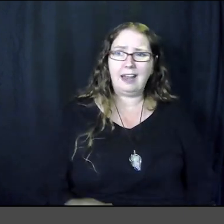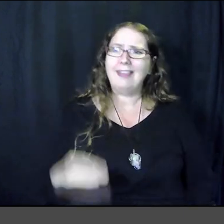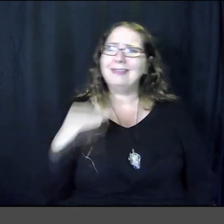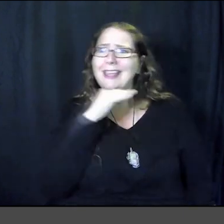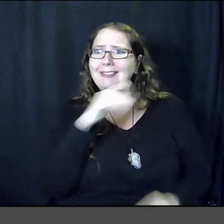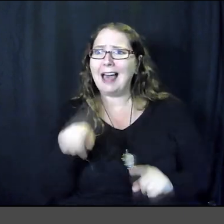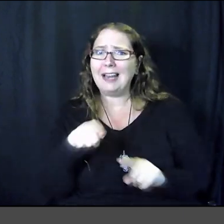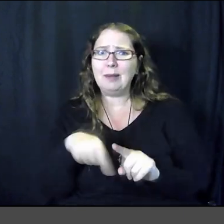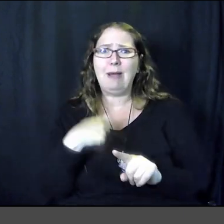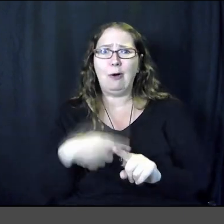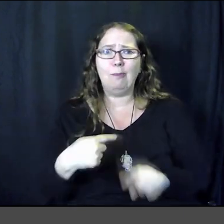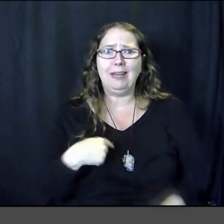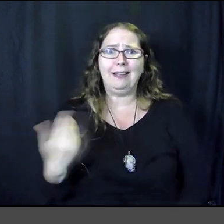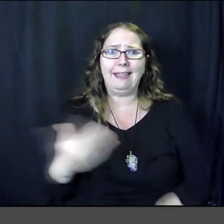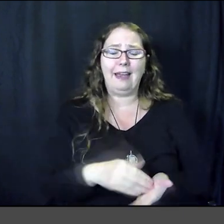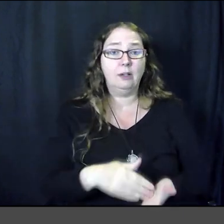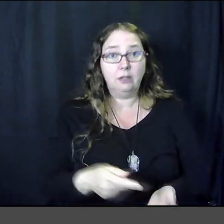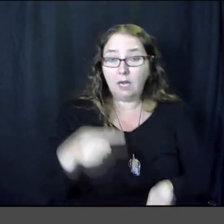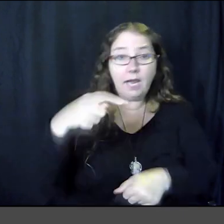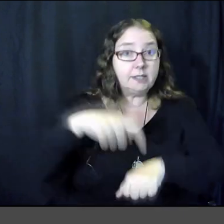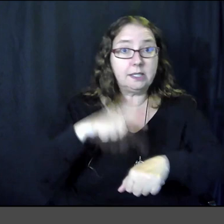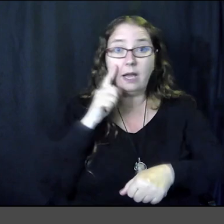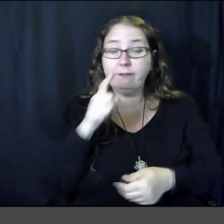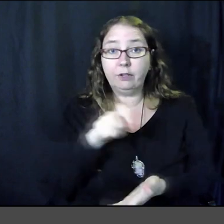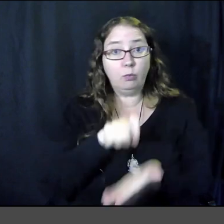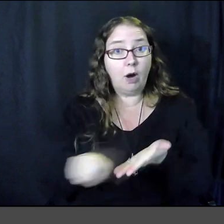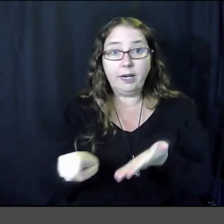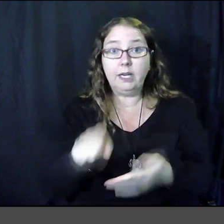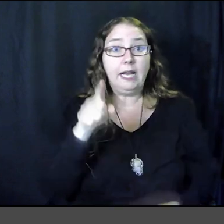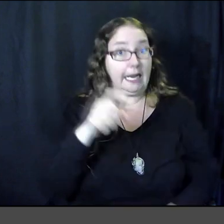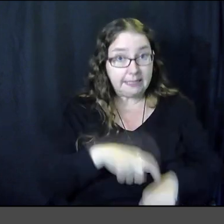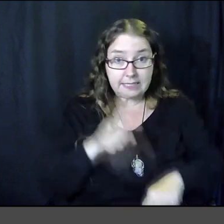IT'S TIME FOR YOU TO SPEAK UP STAND ON THAT CORNER, WHETHER IT IS